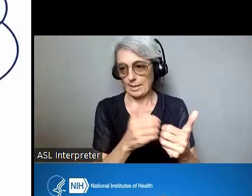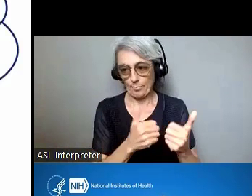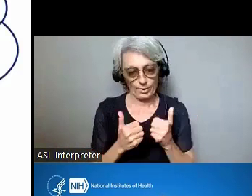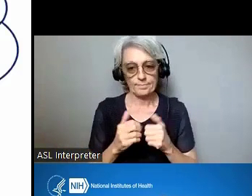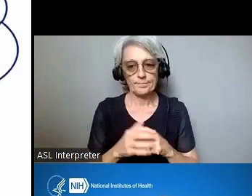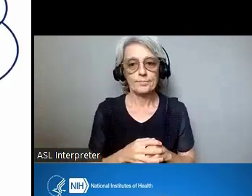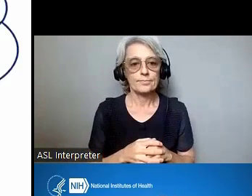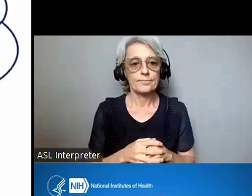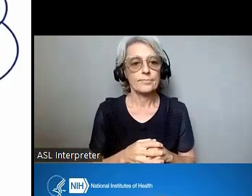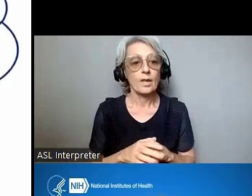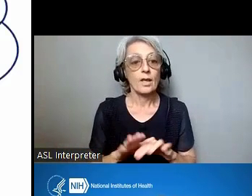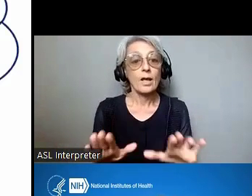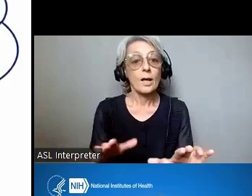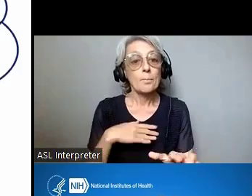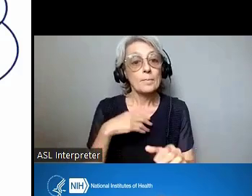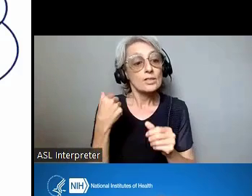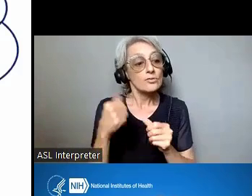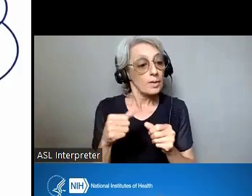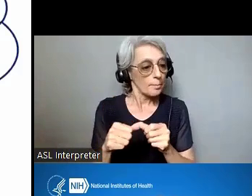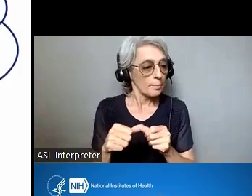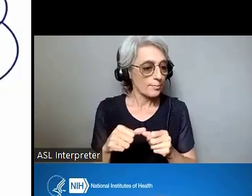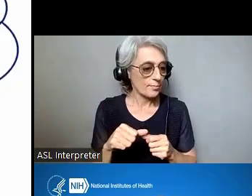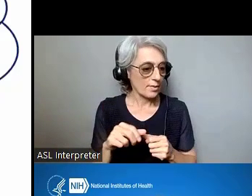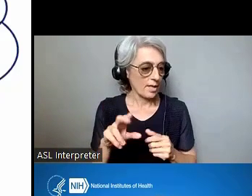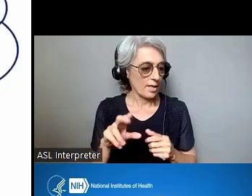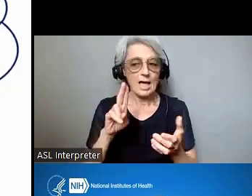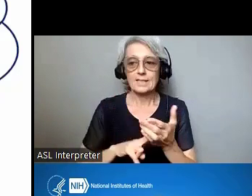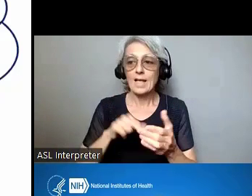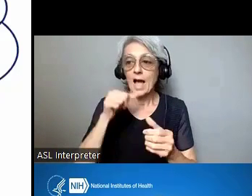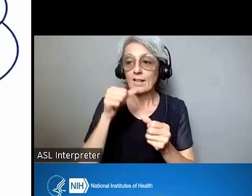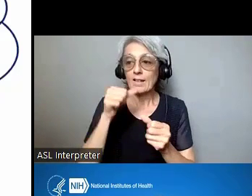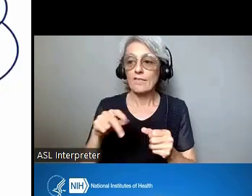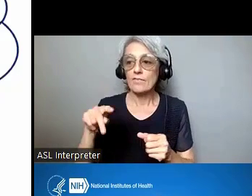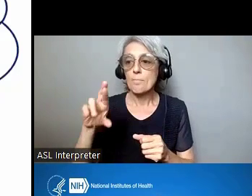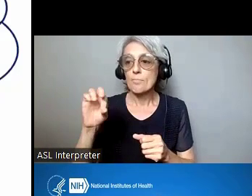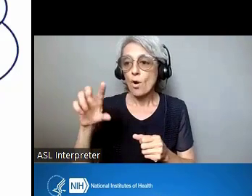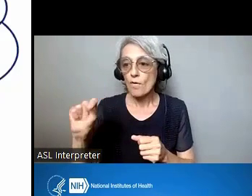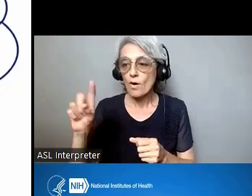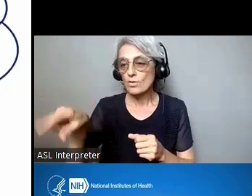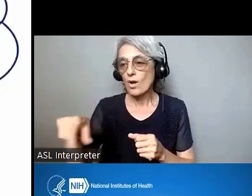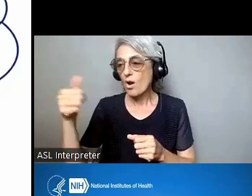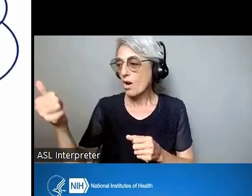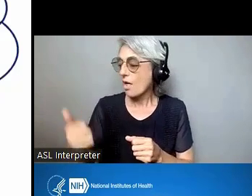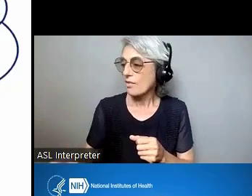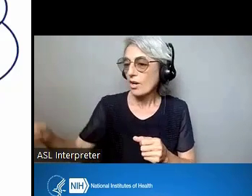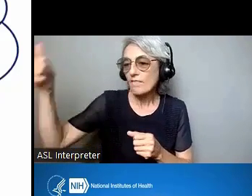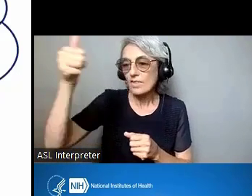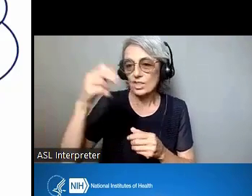Please remember that a signed letter from the Provost or similar institutional official verifying the eligibility